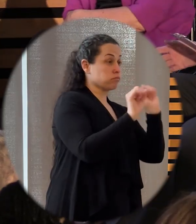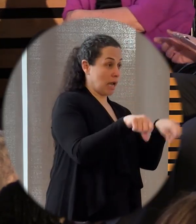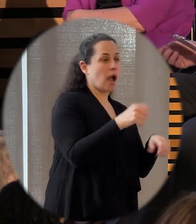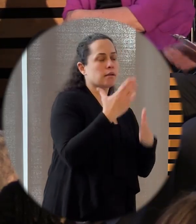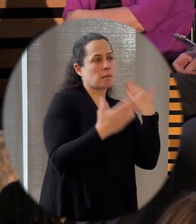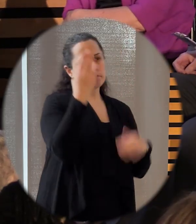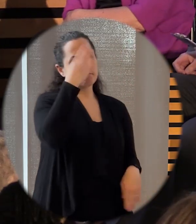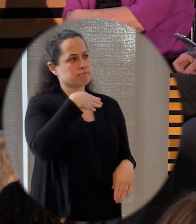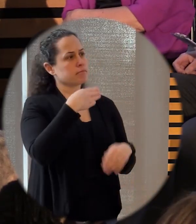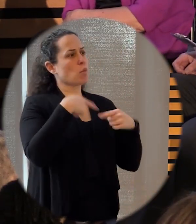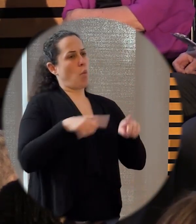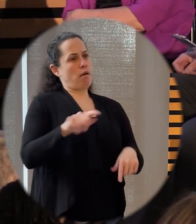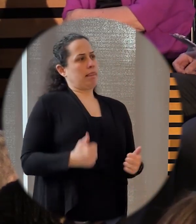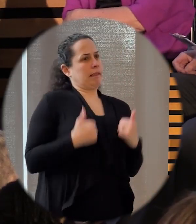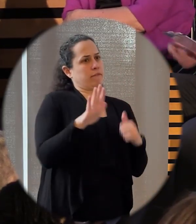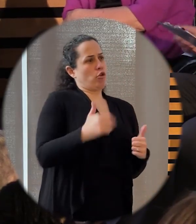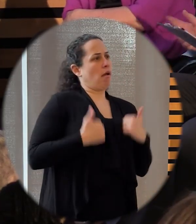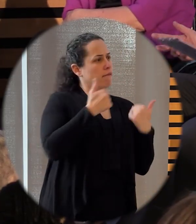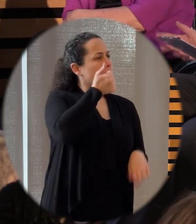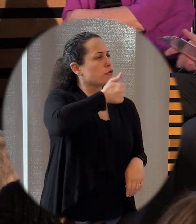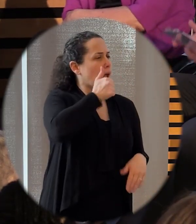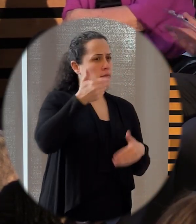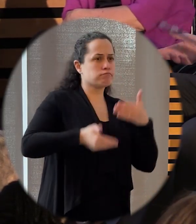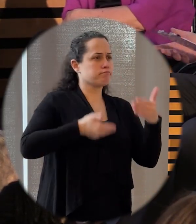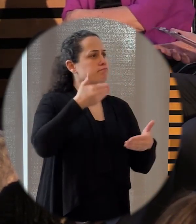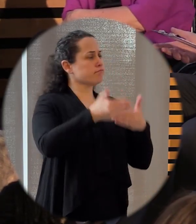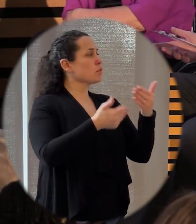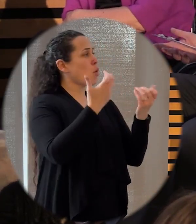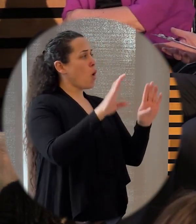the way they try to conduct their lives. And I'd like to open this by each of you just saying,